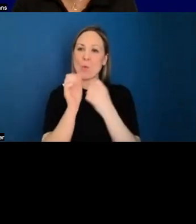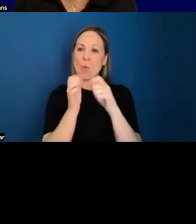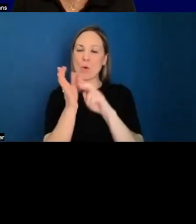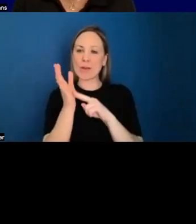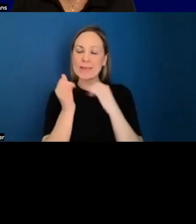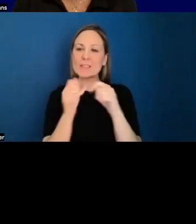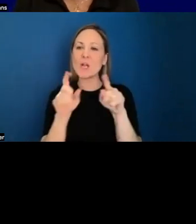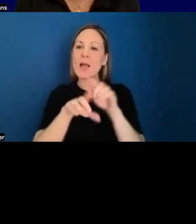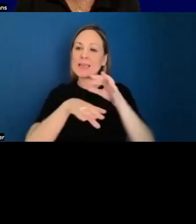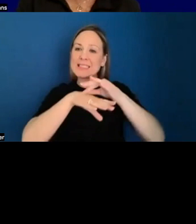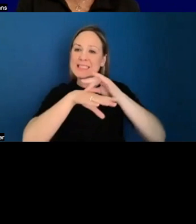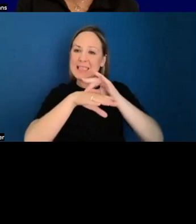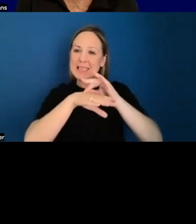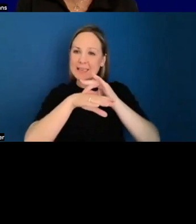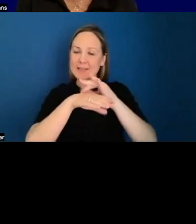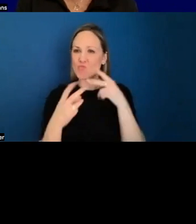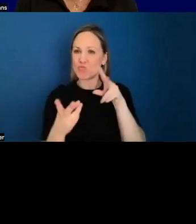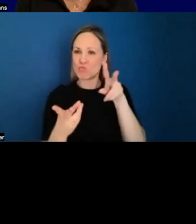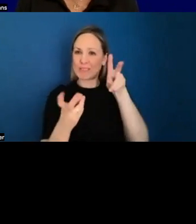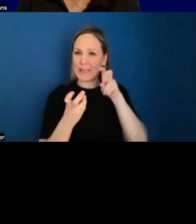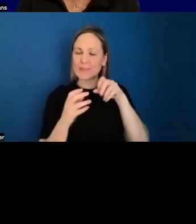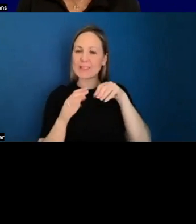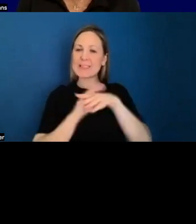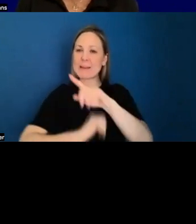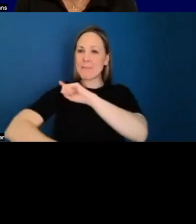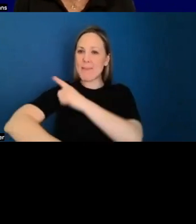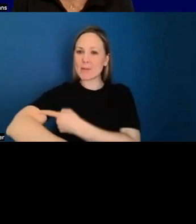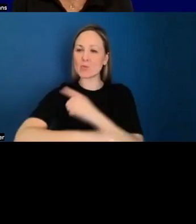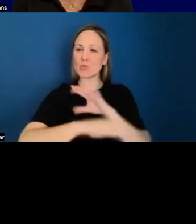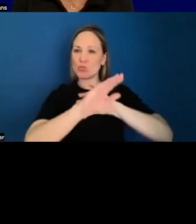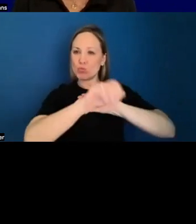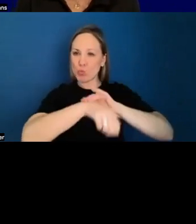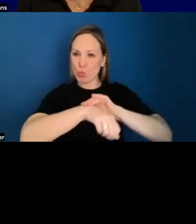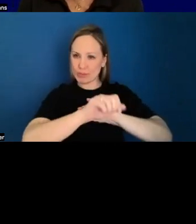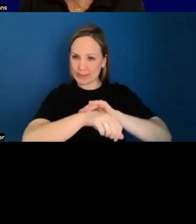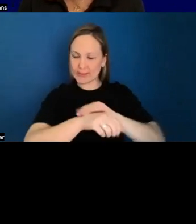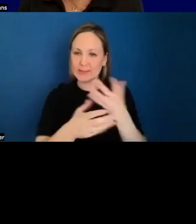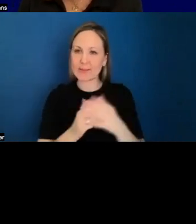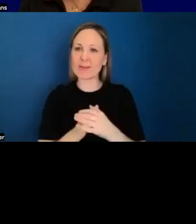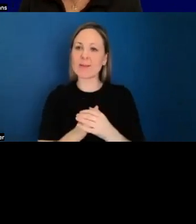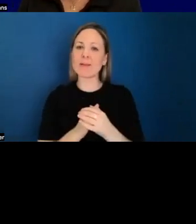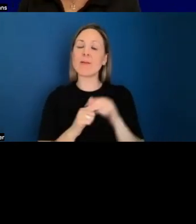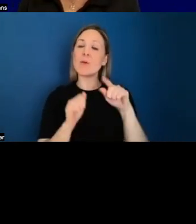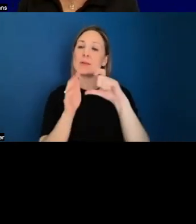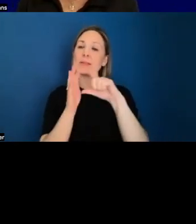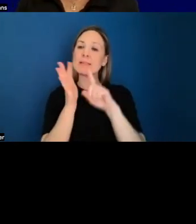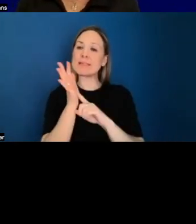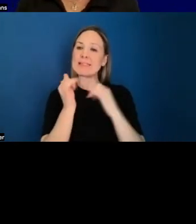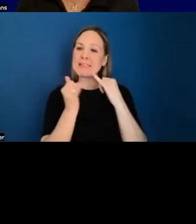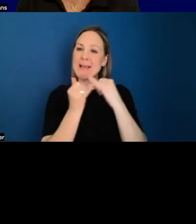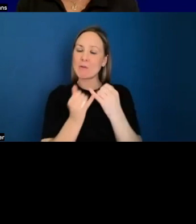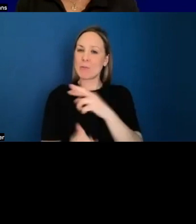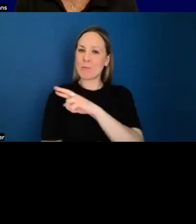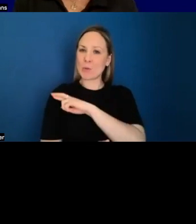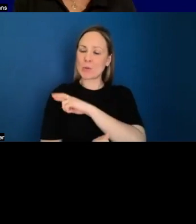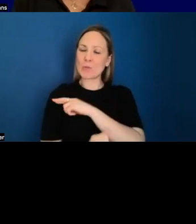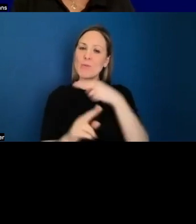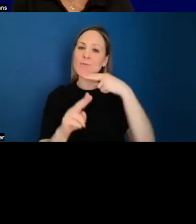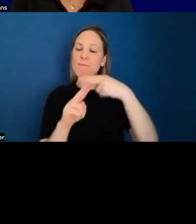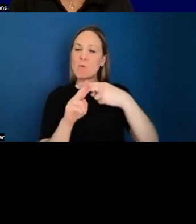proprioceptors in our muscles and joints. These cells are responsible for collecting important